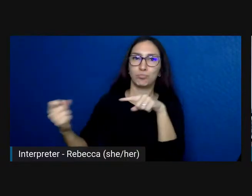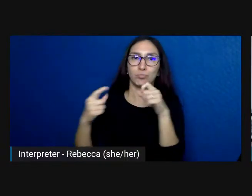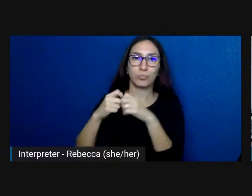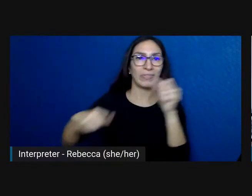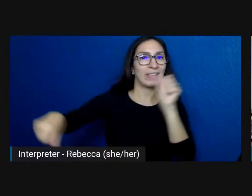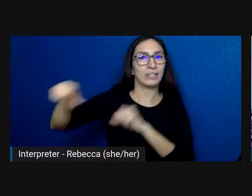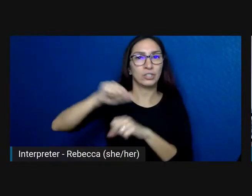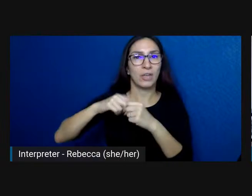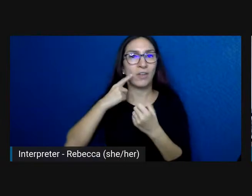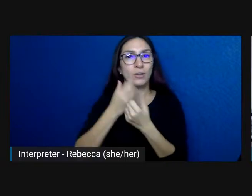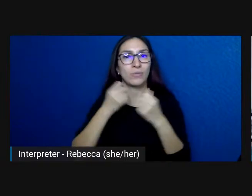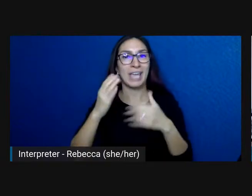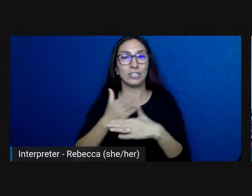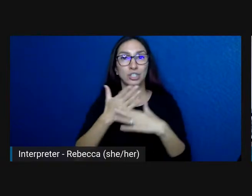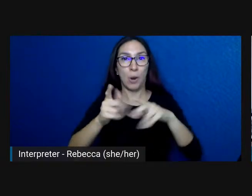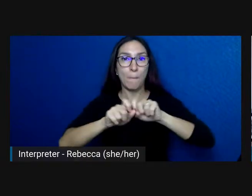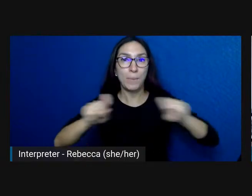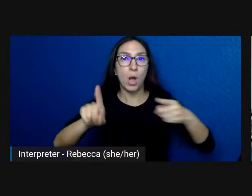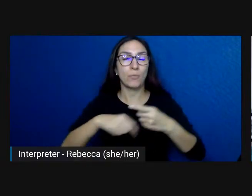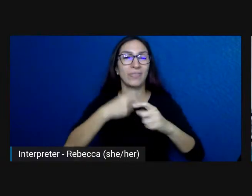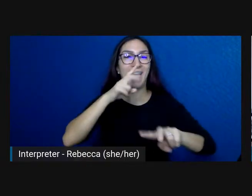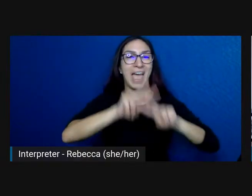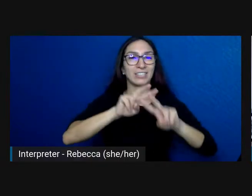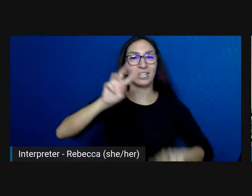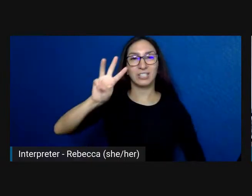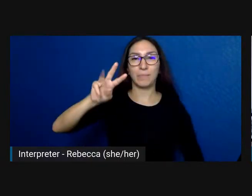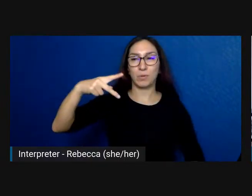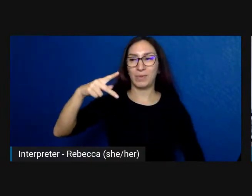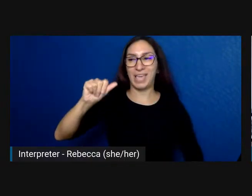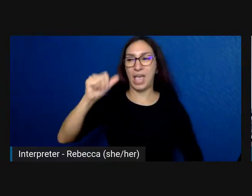"Ideas" section you can share your thoughts and comments about what is going on in the past day with BWP